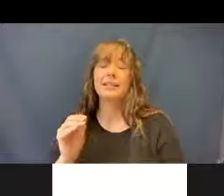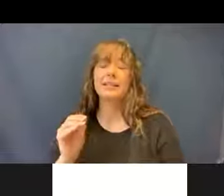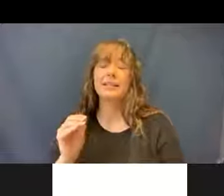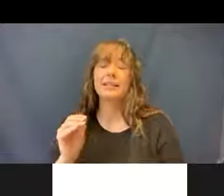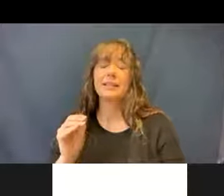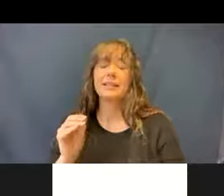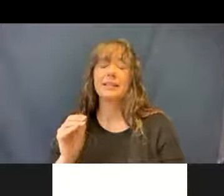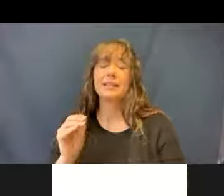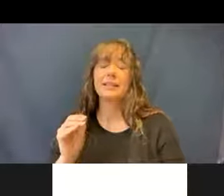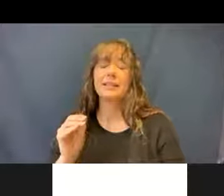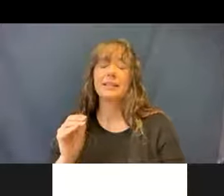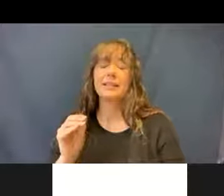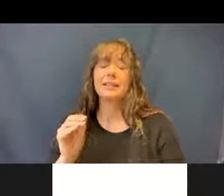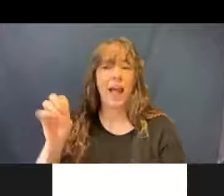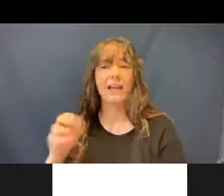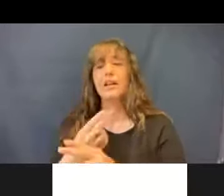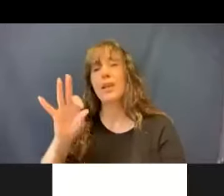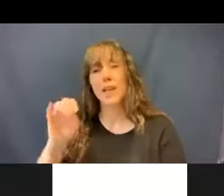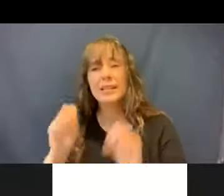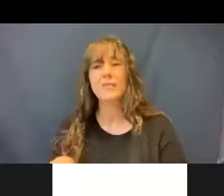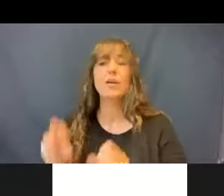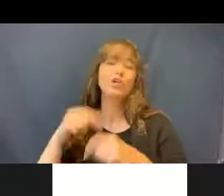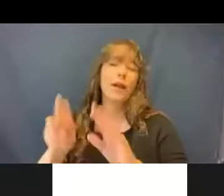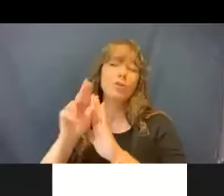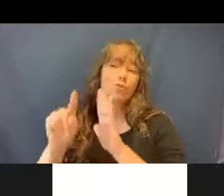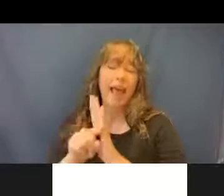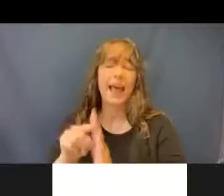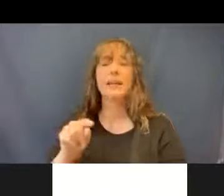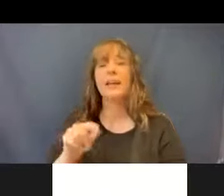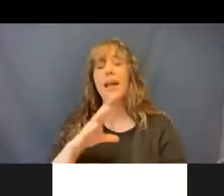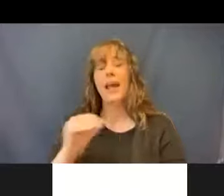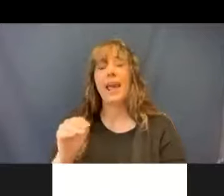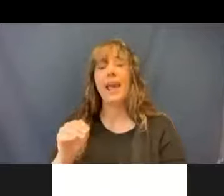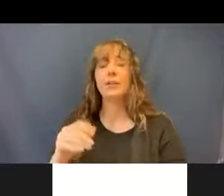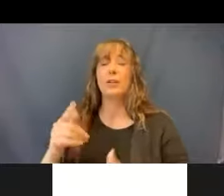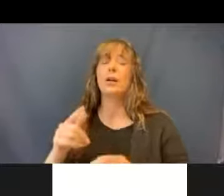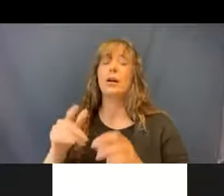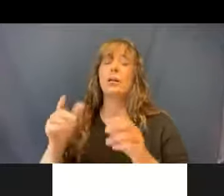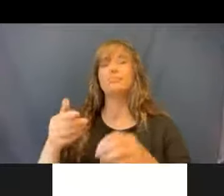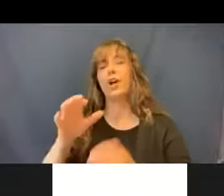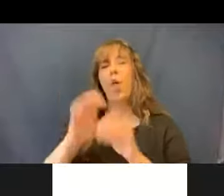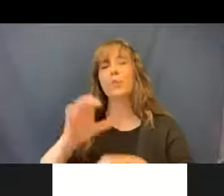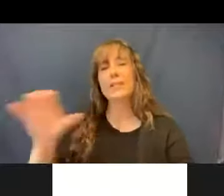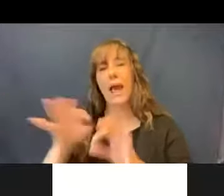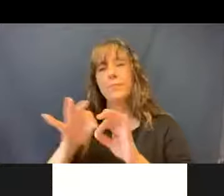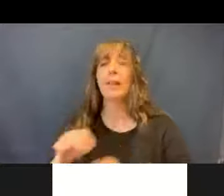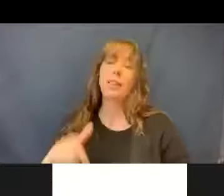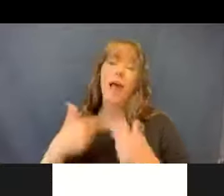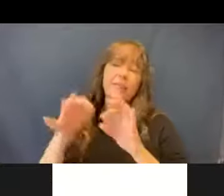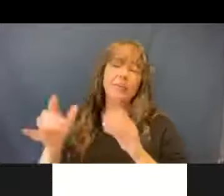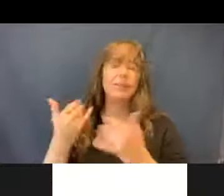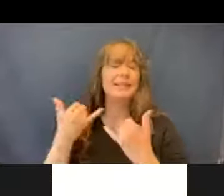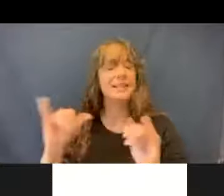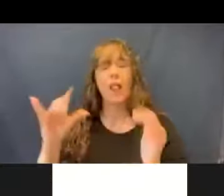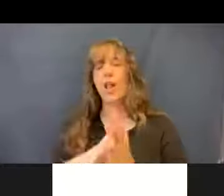and live captioning, but it's still a learning curve. So something I'm still working on to